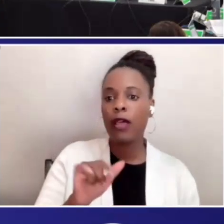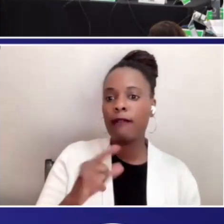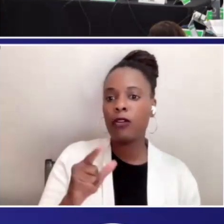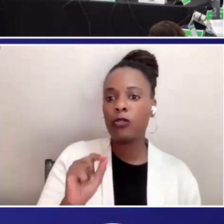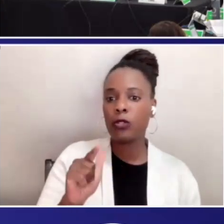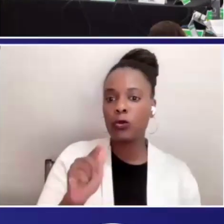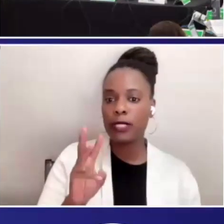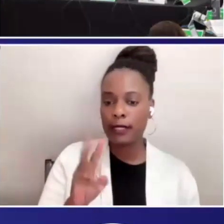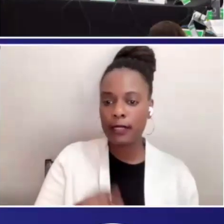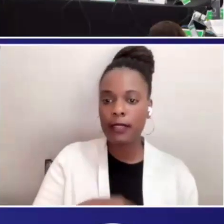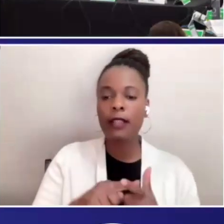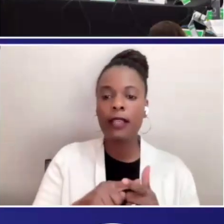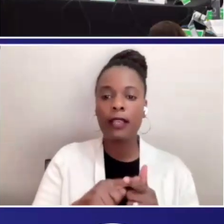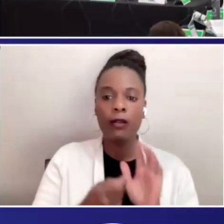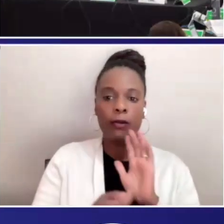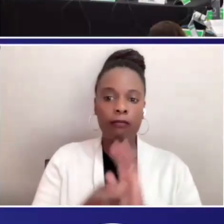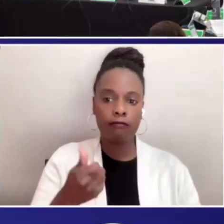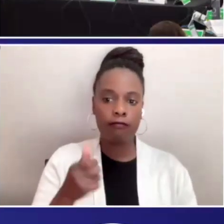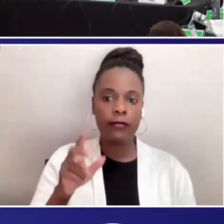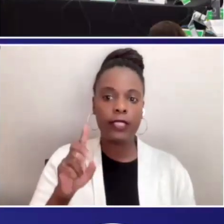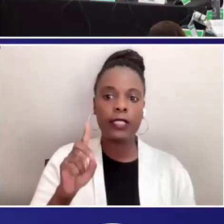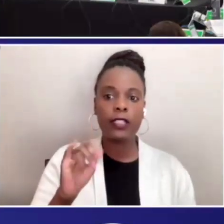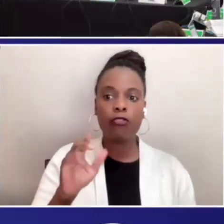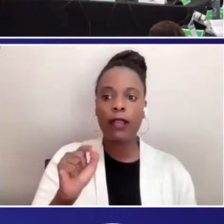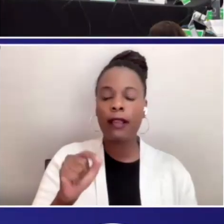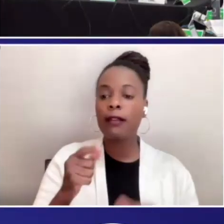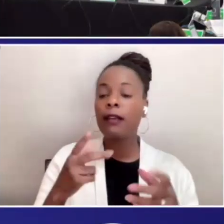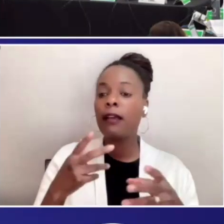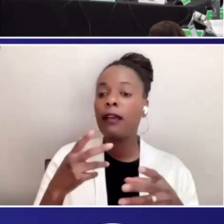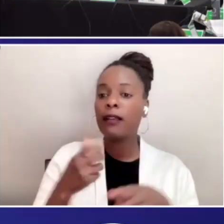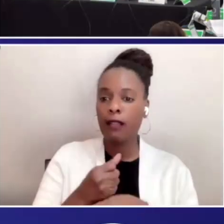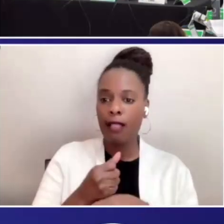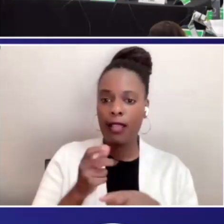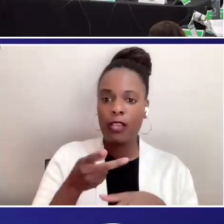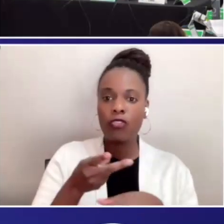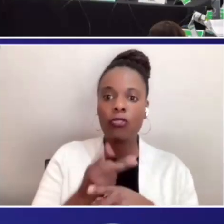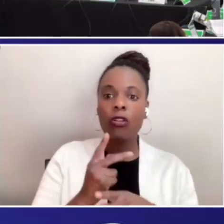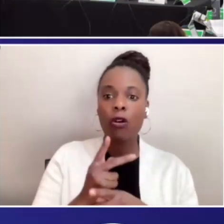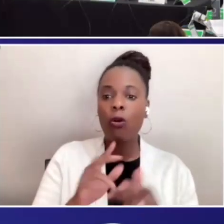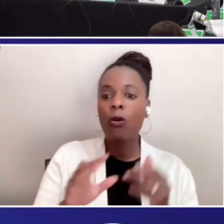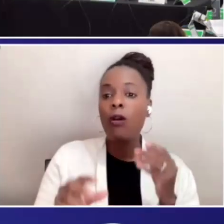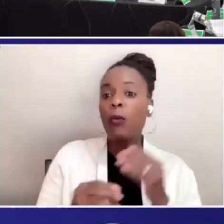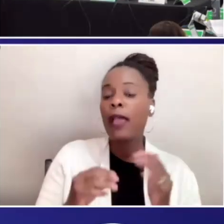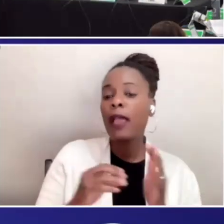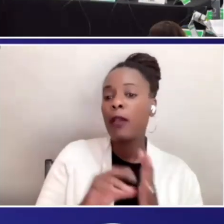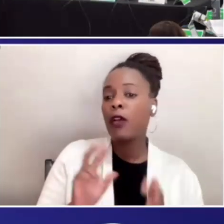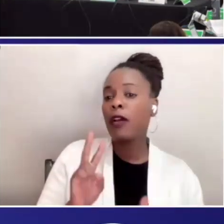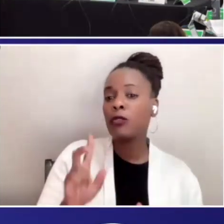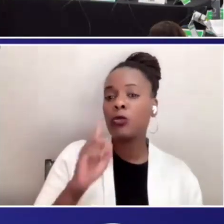July 1, 2026, the borrower may choose the Tiered Standard Plan or the Repayment